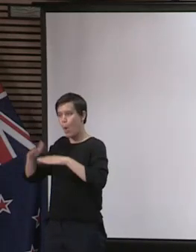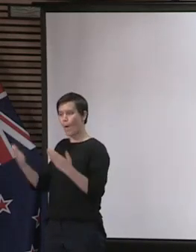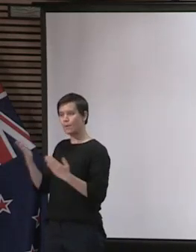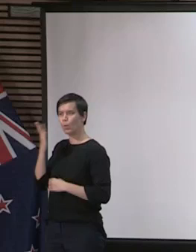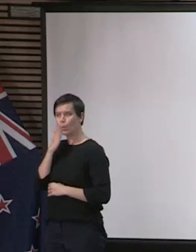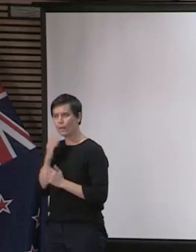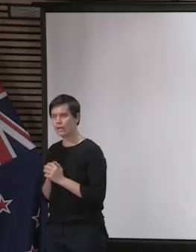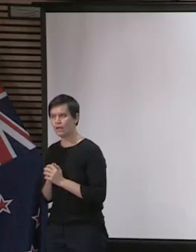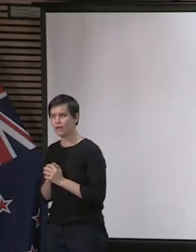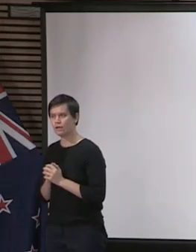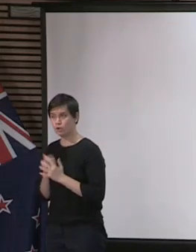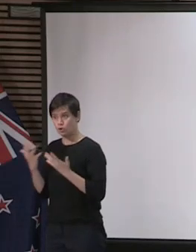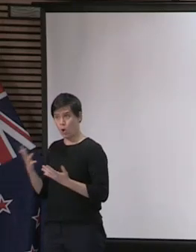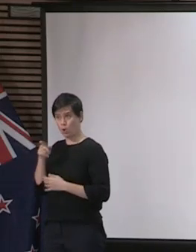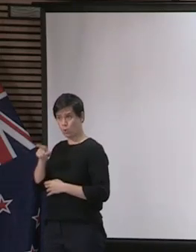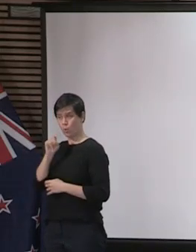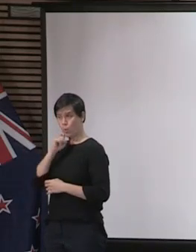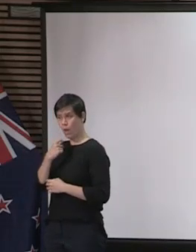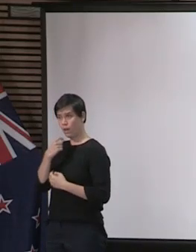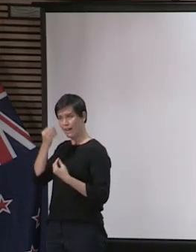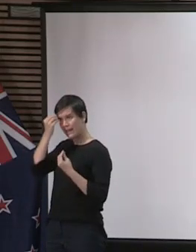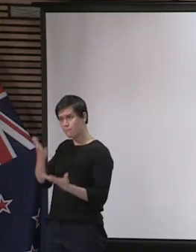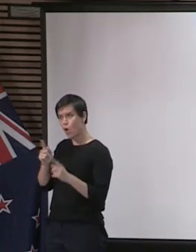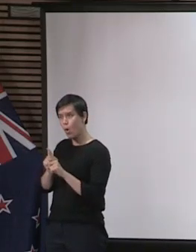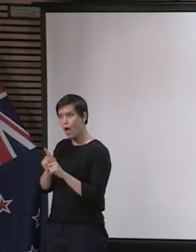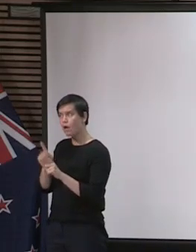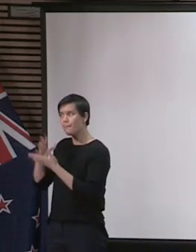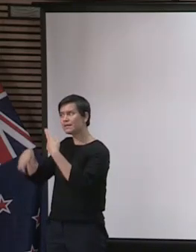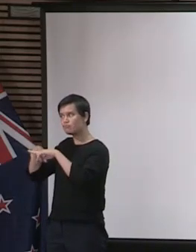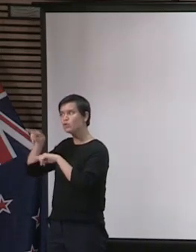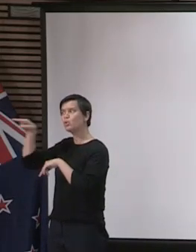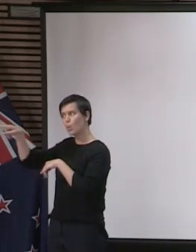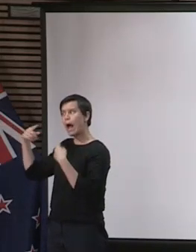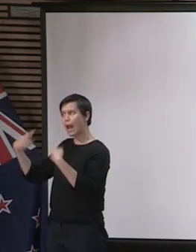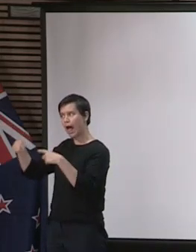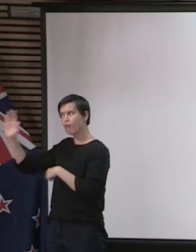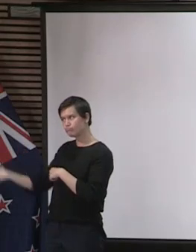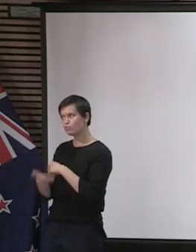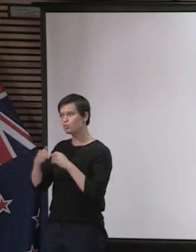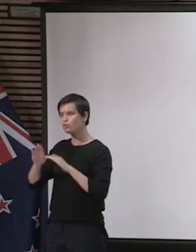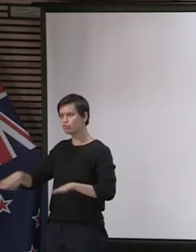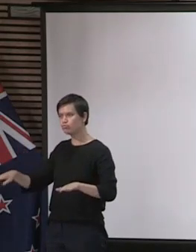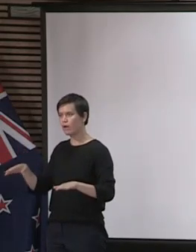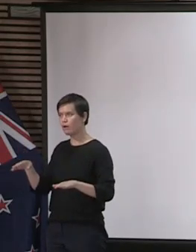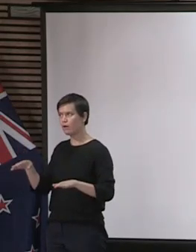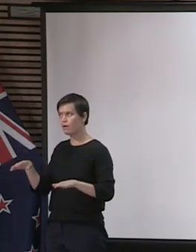Would you look at easing that miss age at all on Level 3 and saying, "You are welcome to